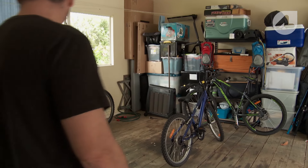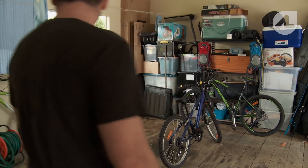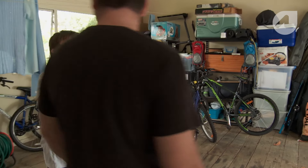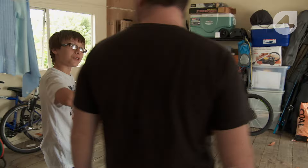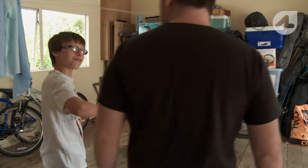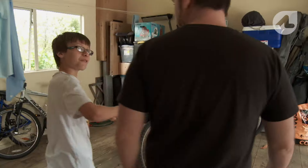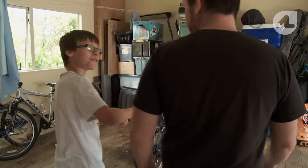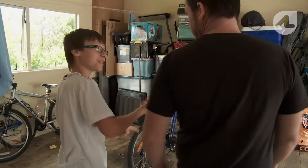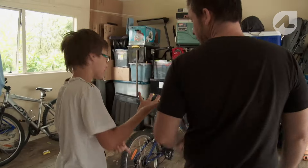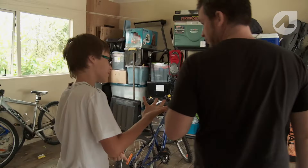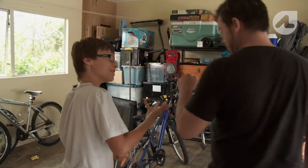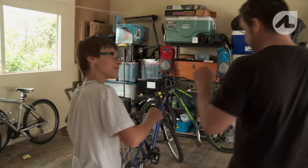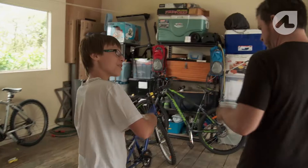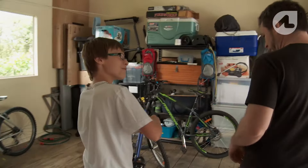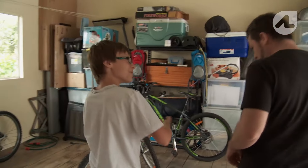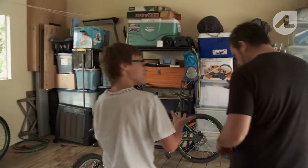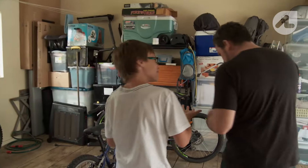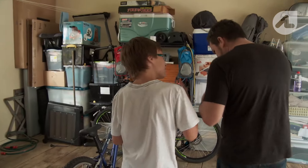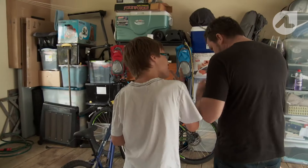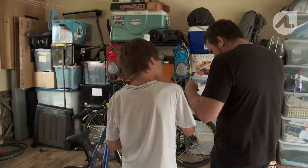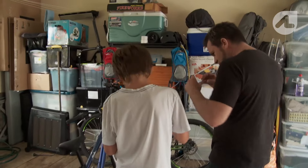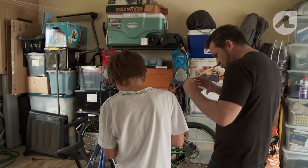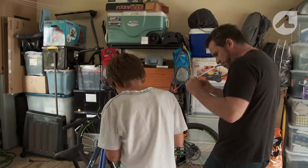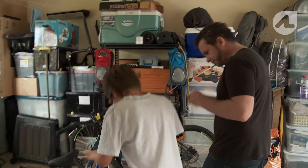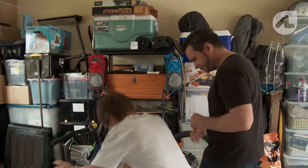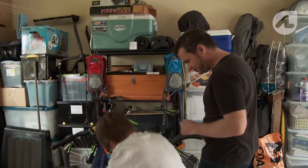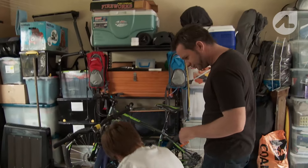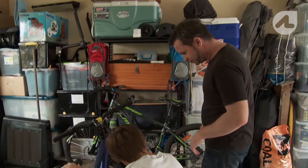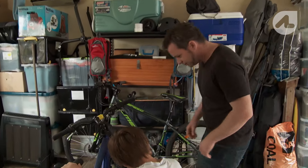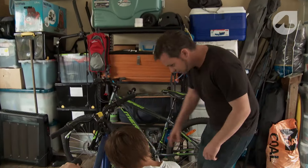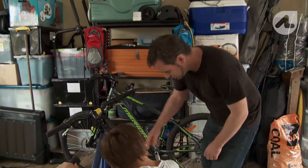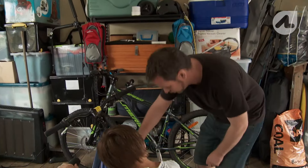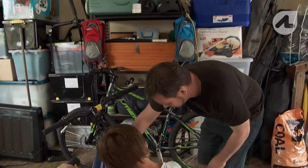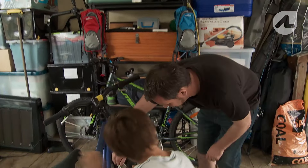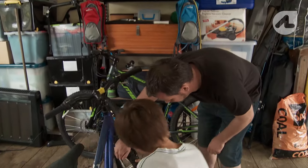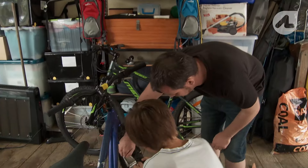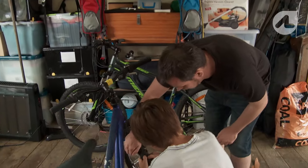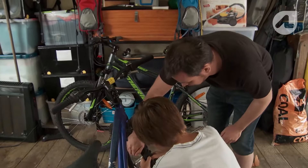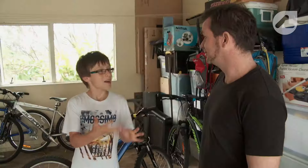Hey dad, do you think tomorrow we're going to go for a bike ride? Yeah, check the tires.